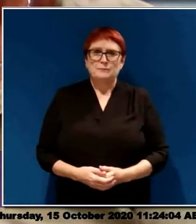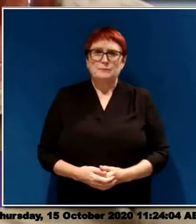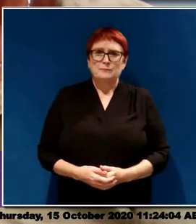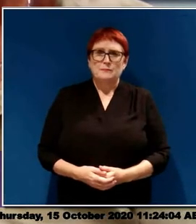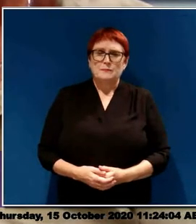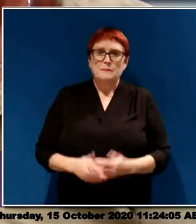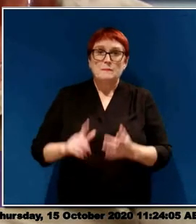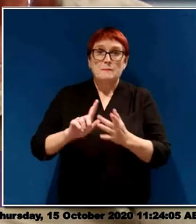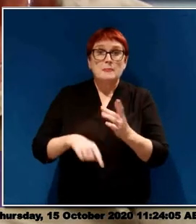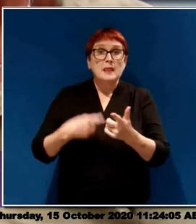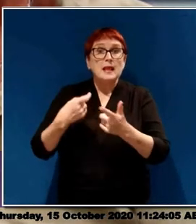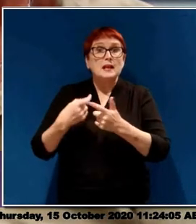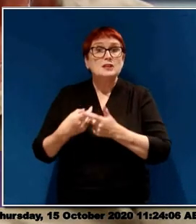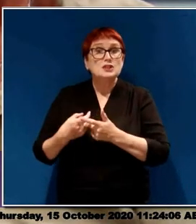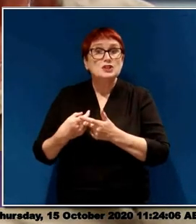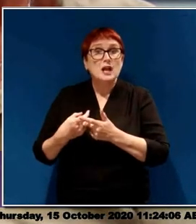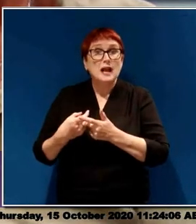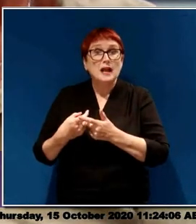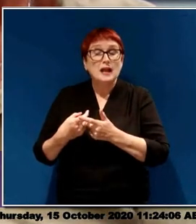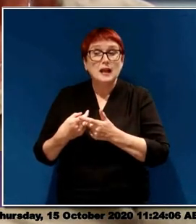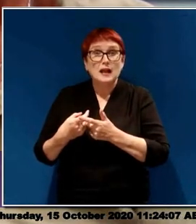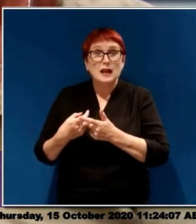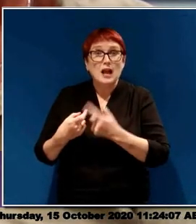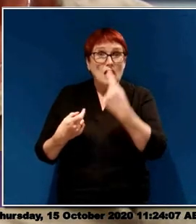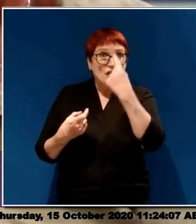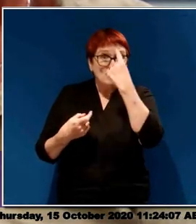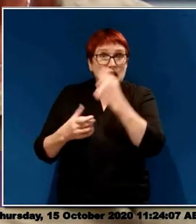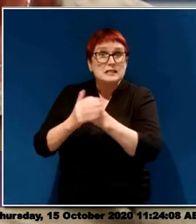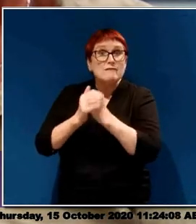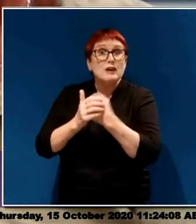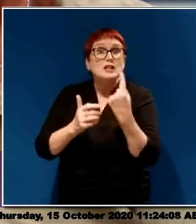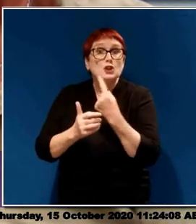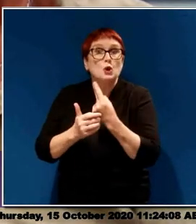his earphones when he's playing X-Box, and that's really, really sad.